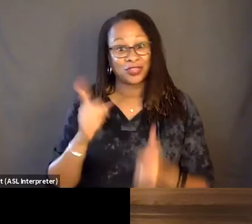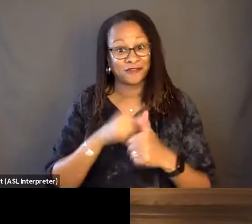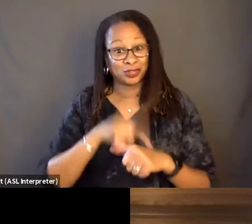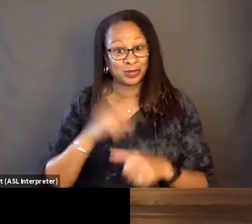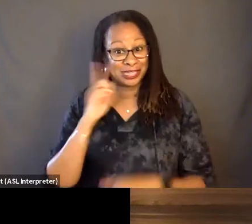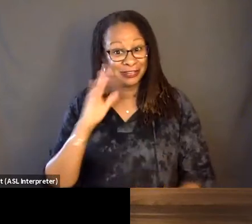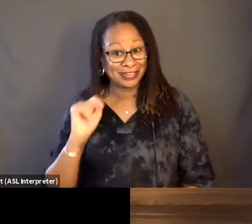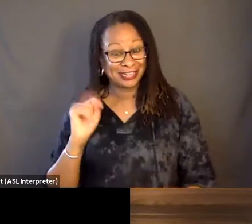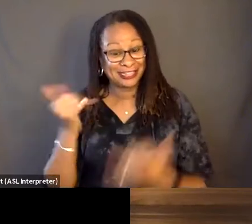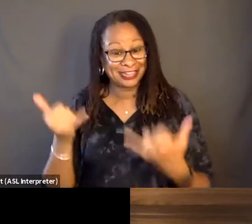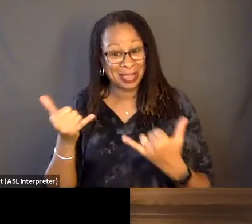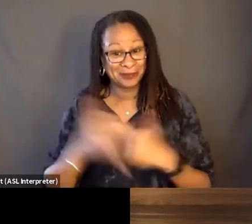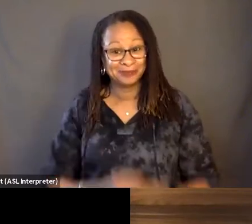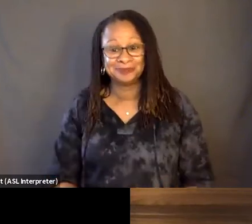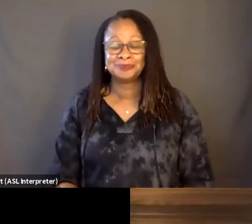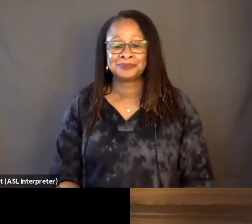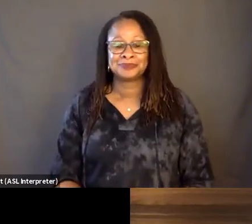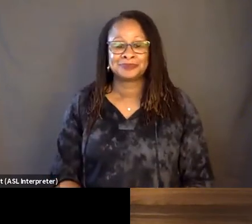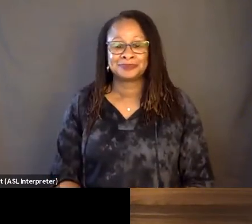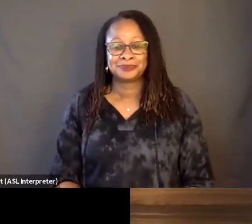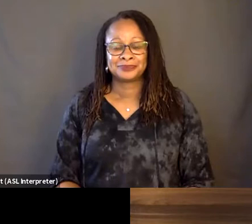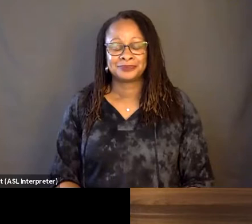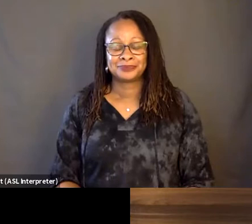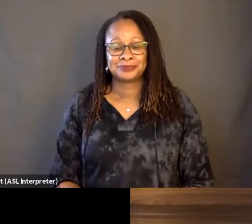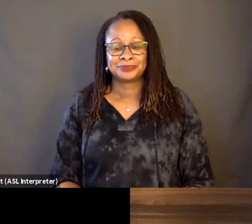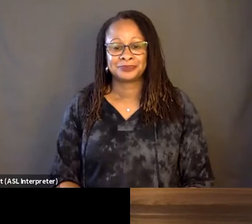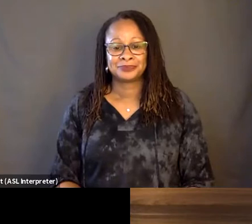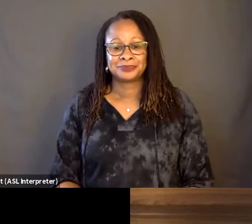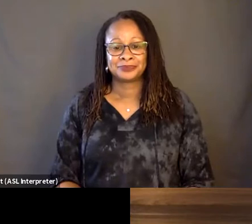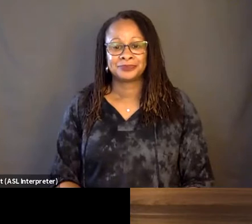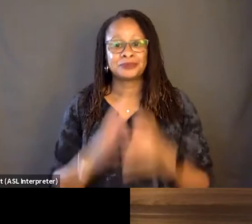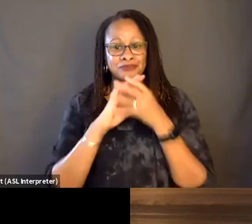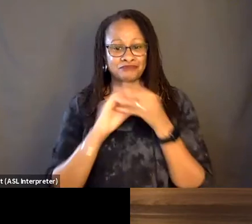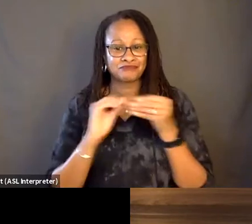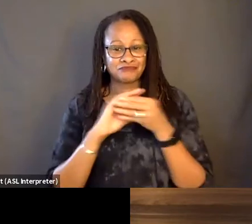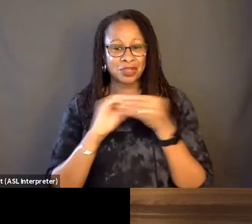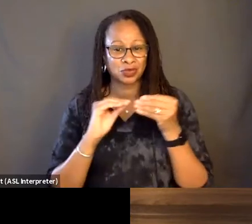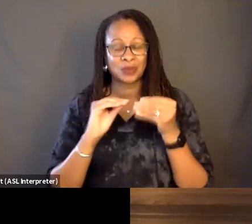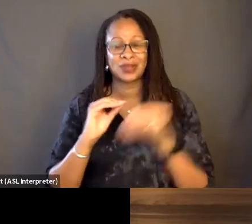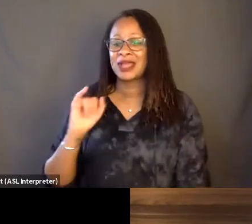But this story is really about kind of the cost